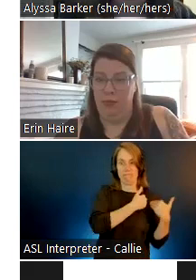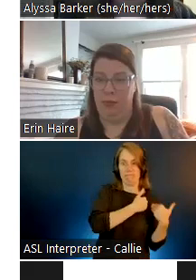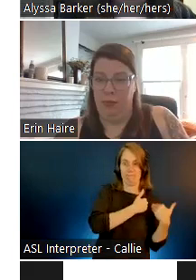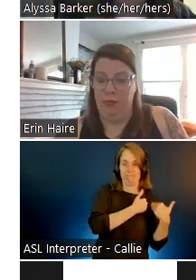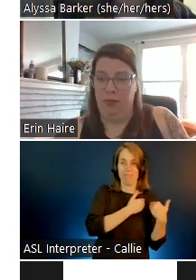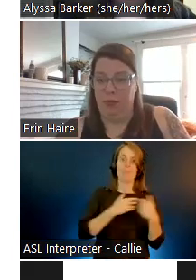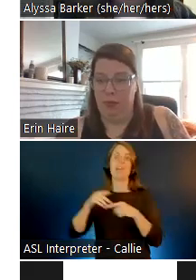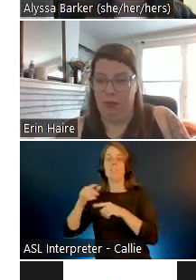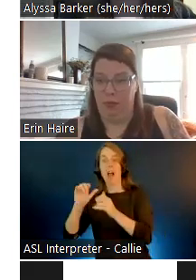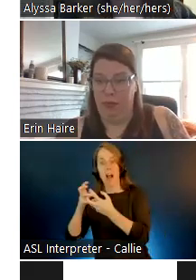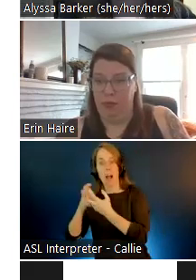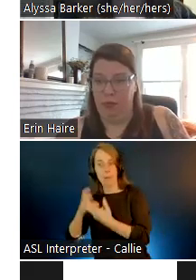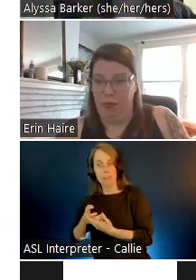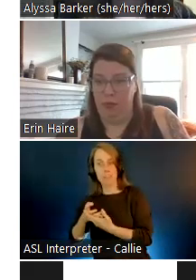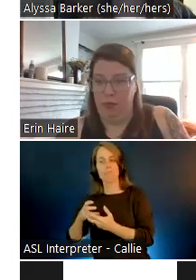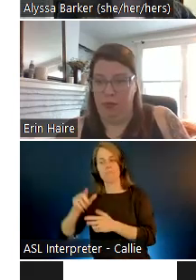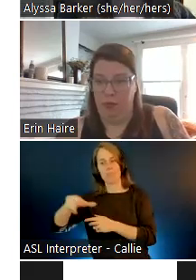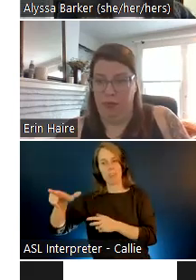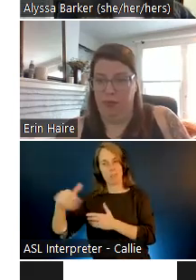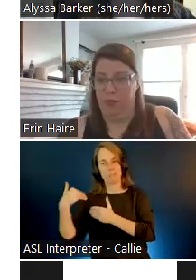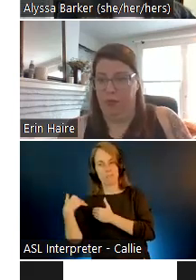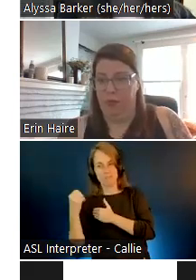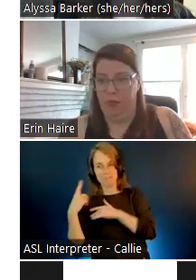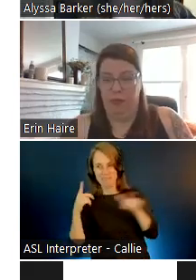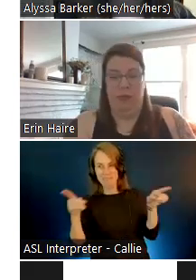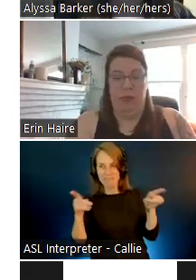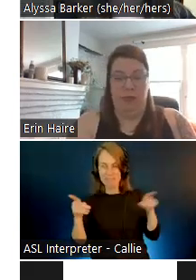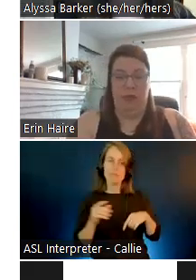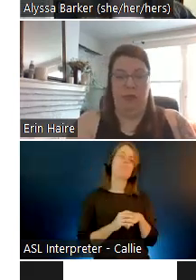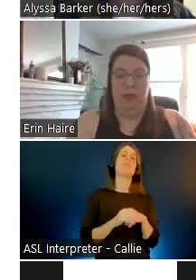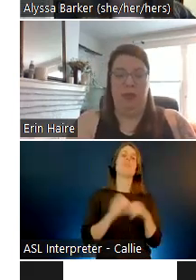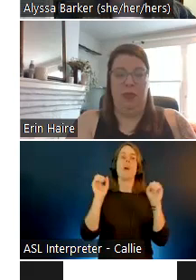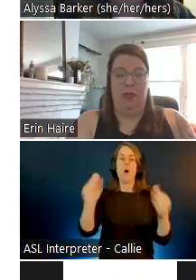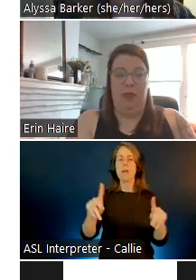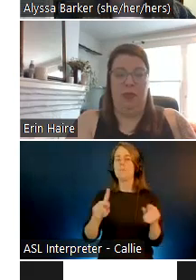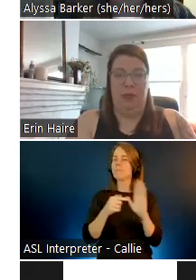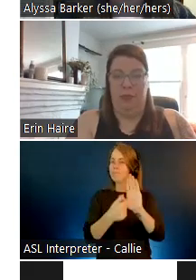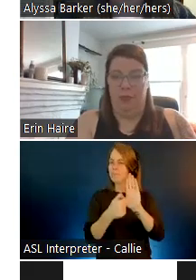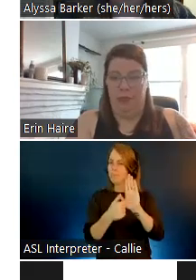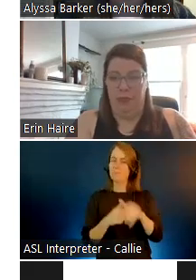so tenant says i notice that you have a new a no pets policy i wonder if i could have my